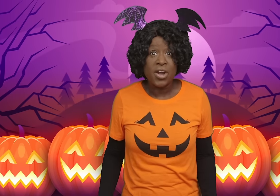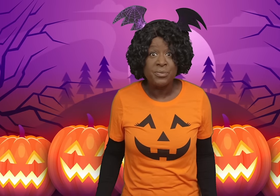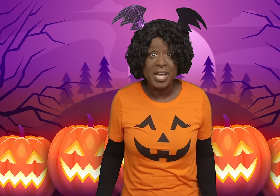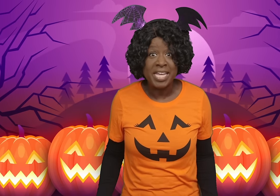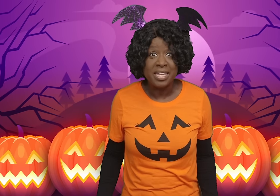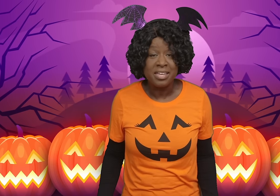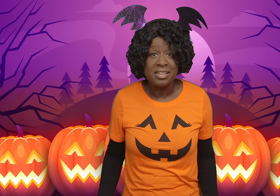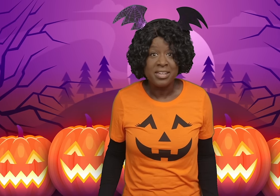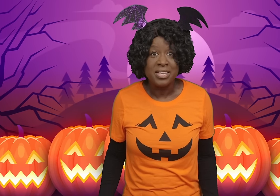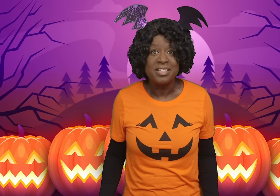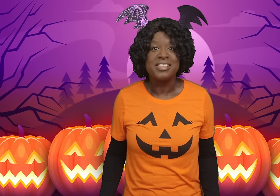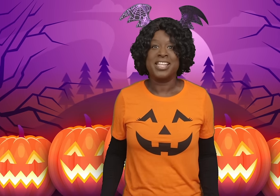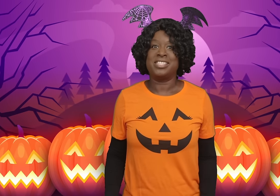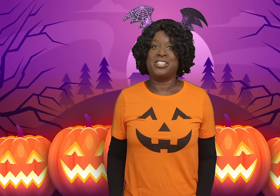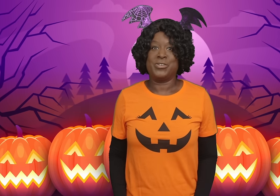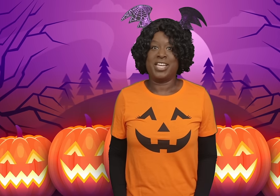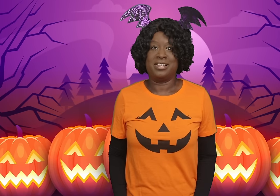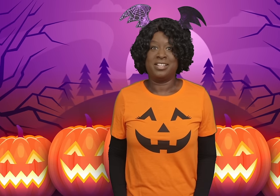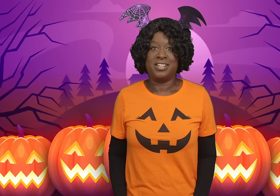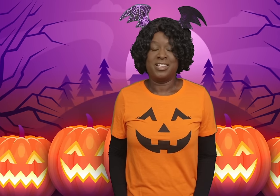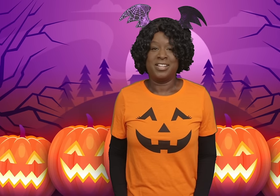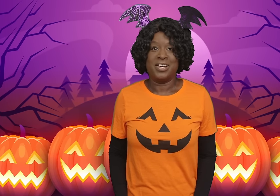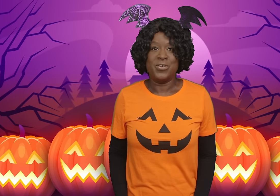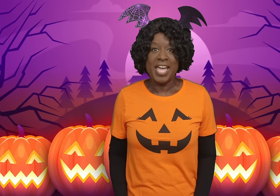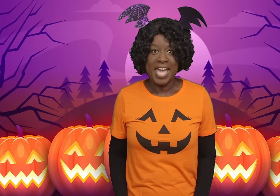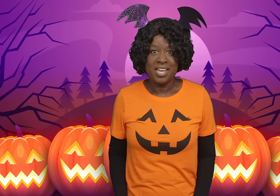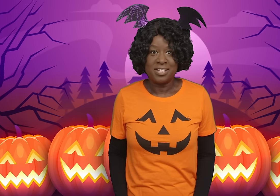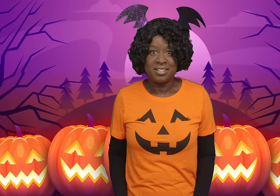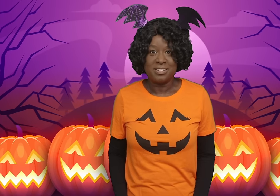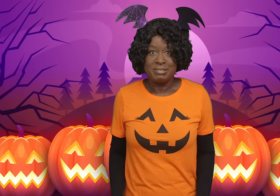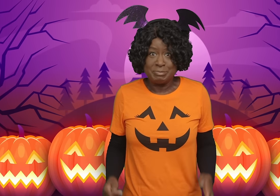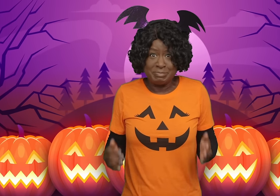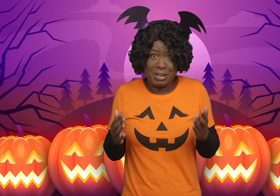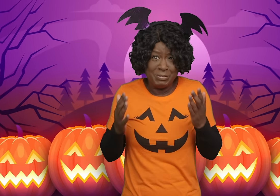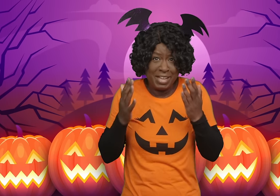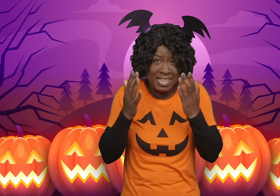Are you ready? Let's do it. Okay. Are you ready?